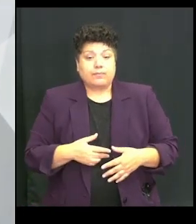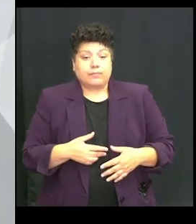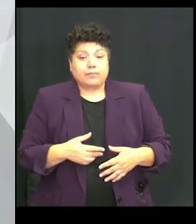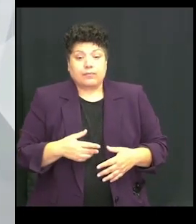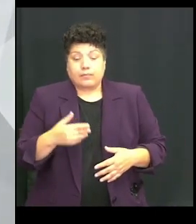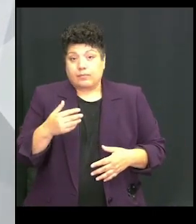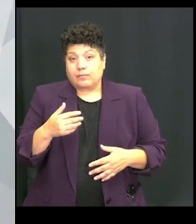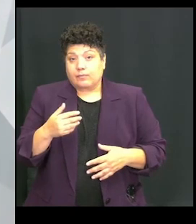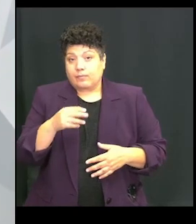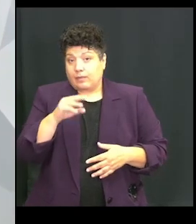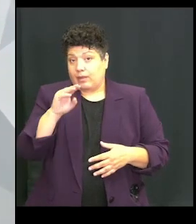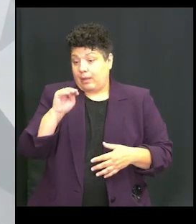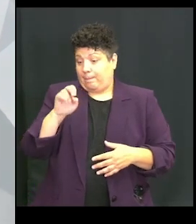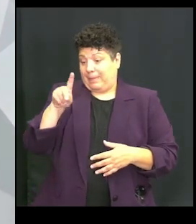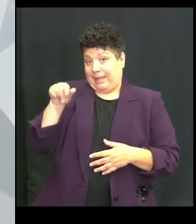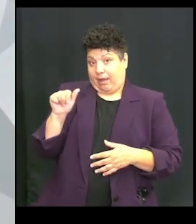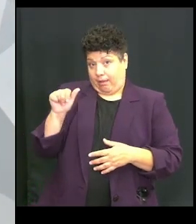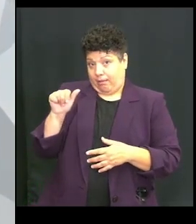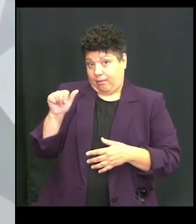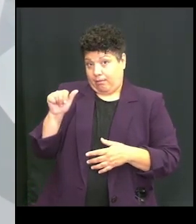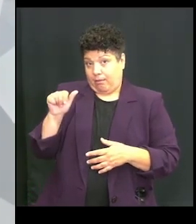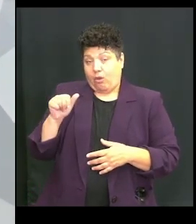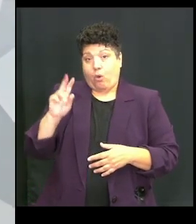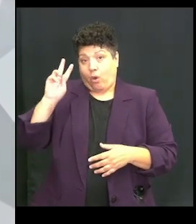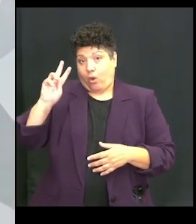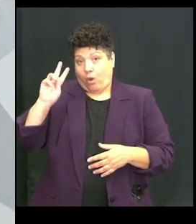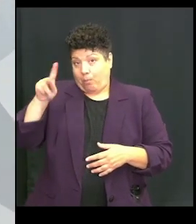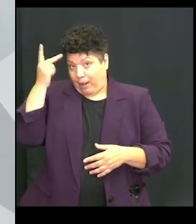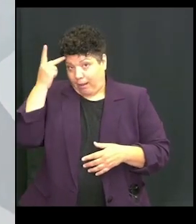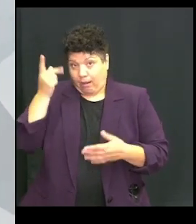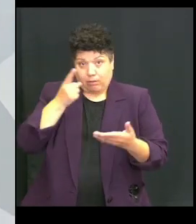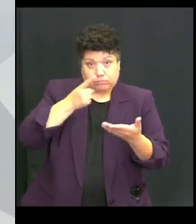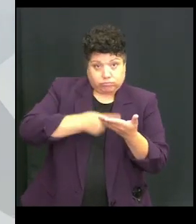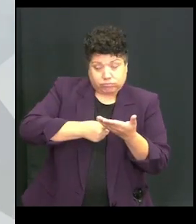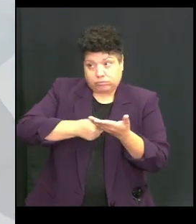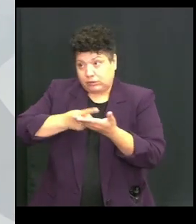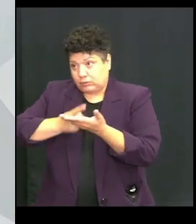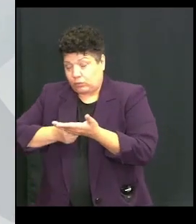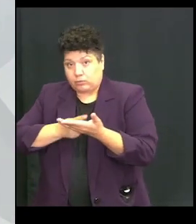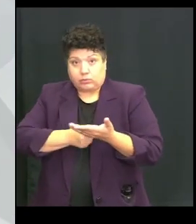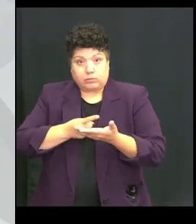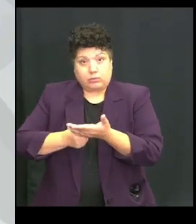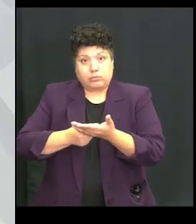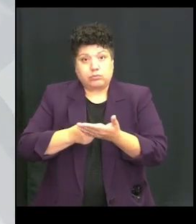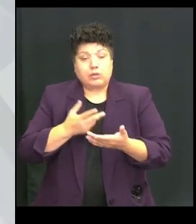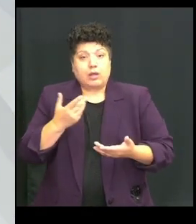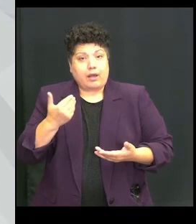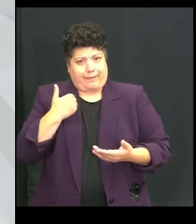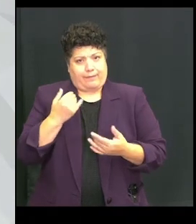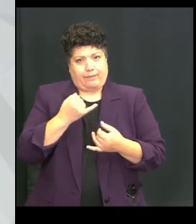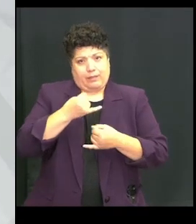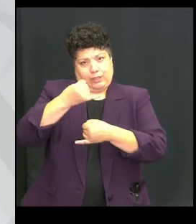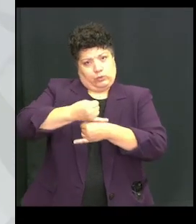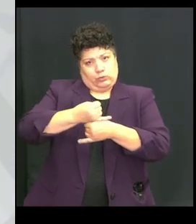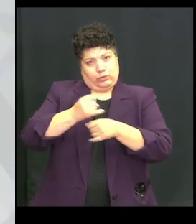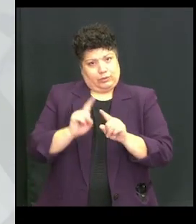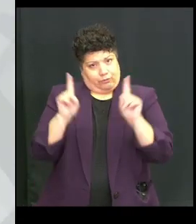notwithstanding the media environment and political discourse and all of that, there are very important institutional differences between Canada and the United States